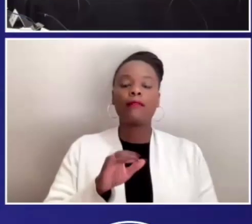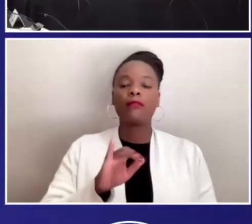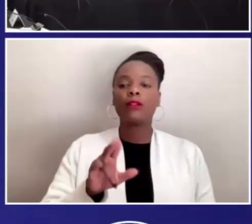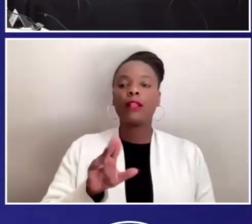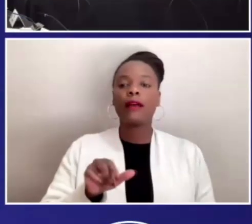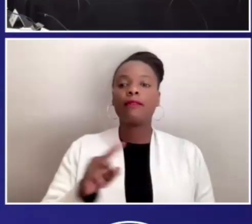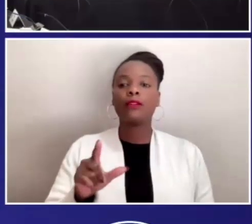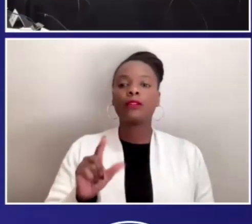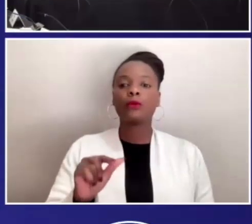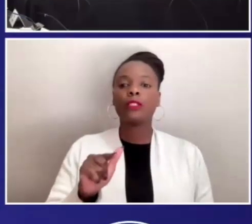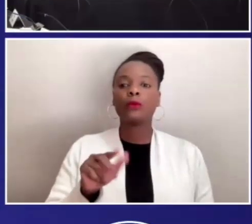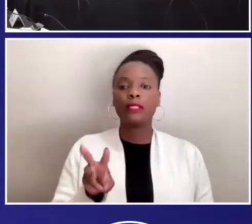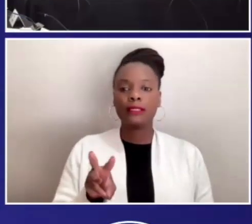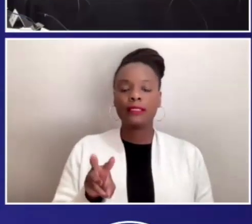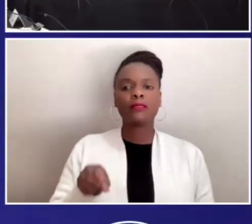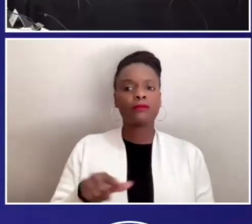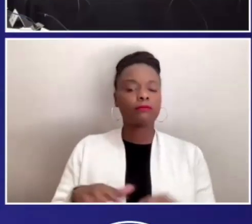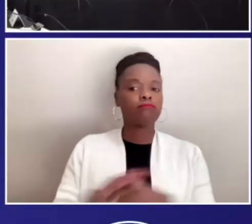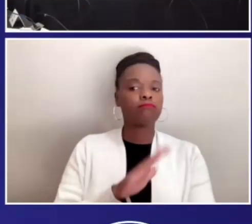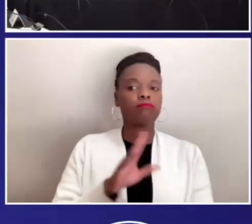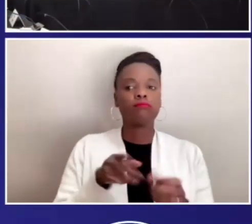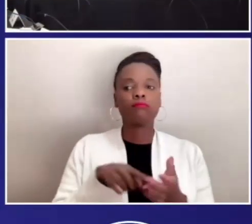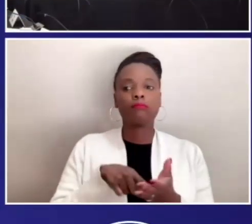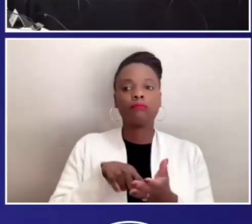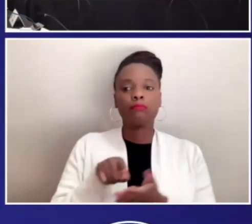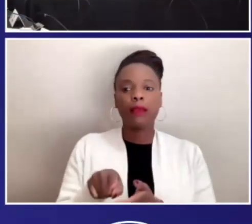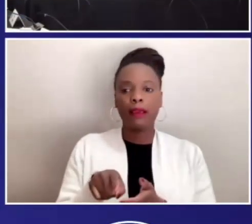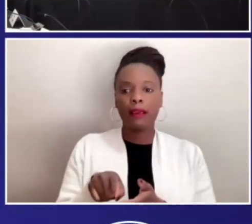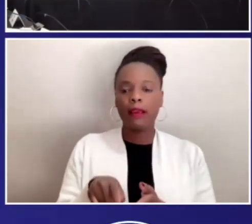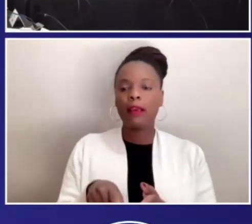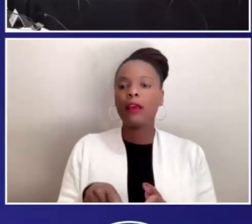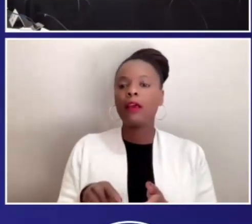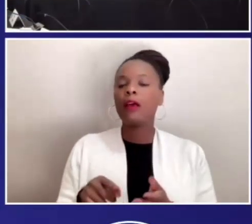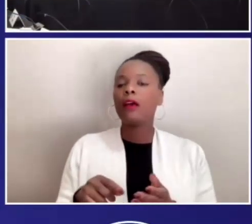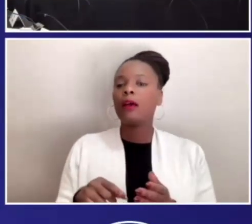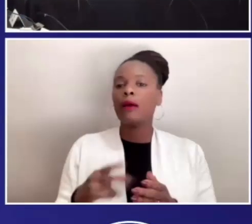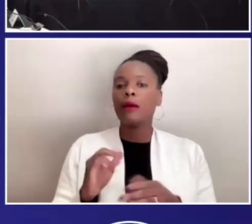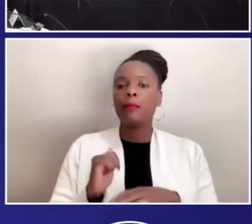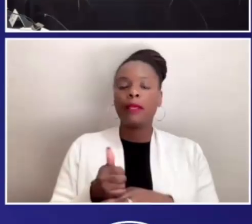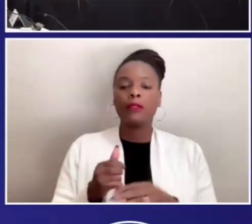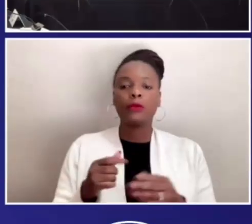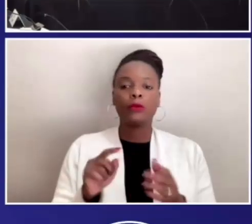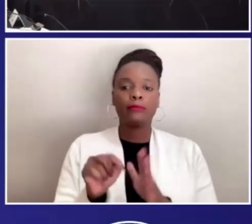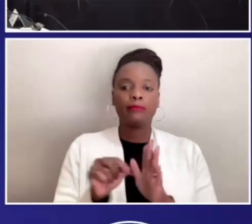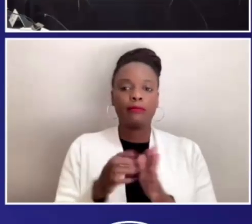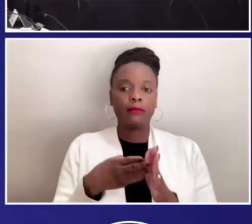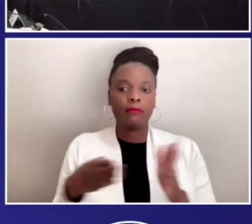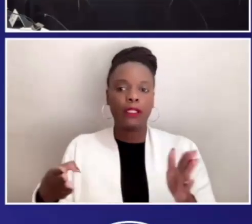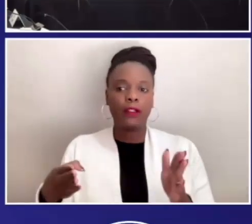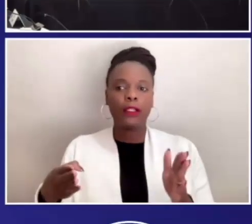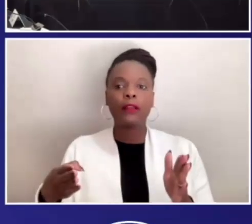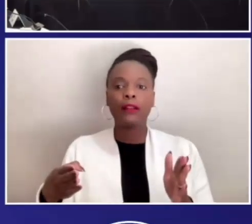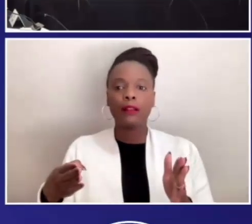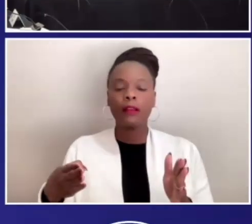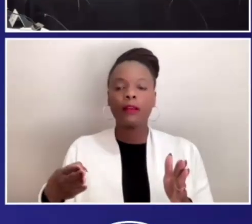making fixed monthly payments over a repayment period that varies with the total amount the borrower --